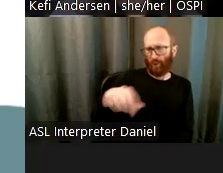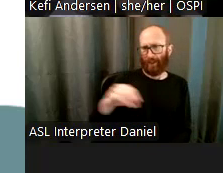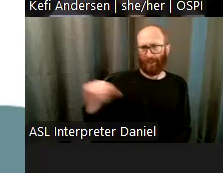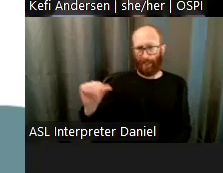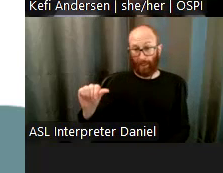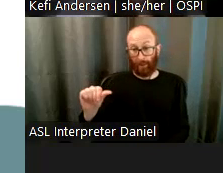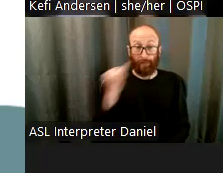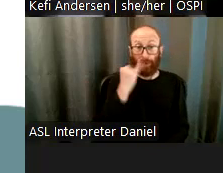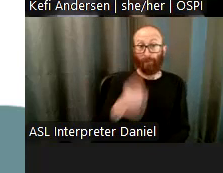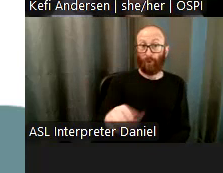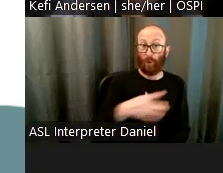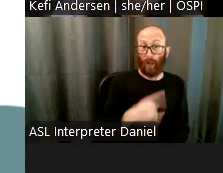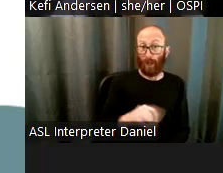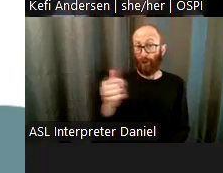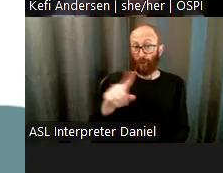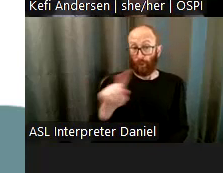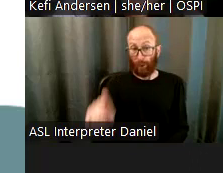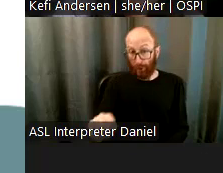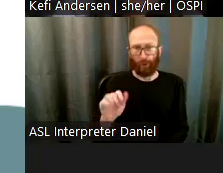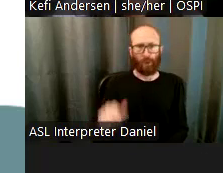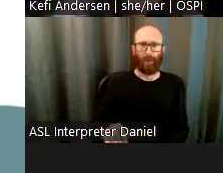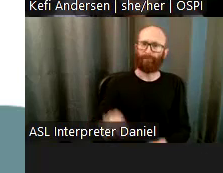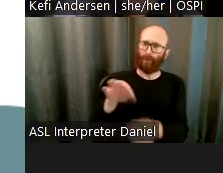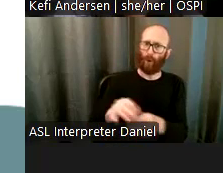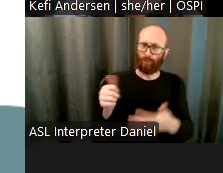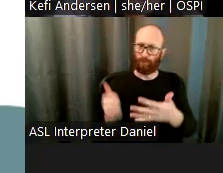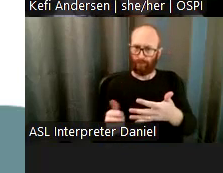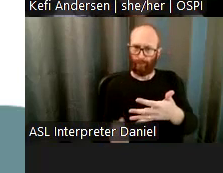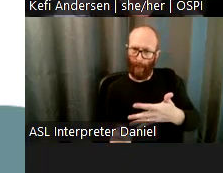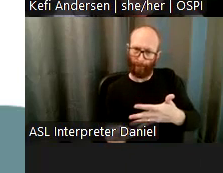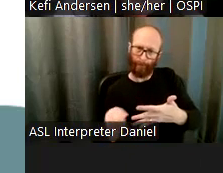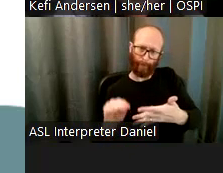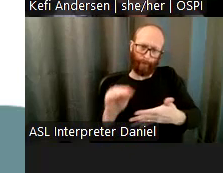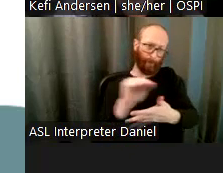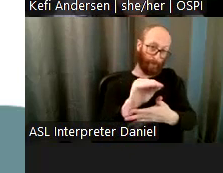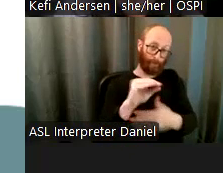you want answered the most; so as you see them in there and you want answer to yeah,